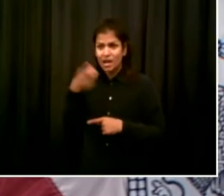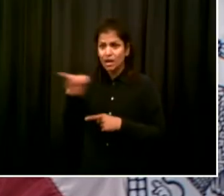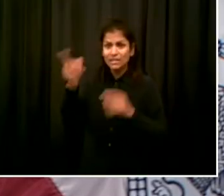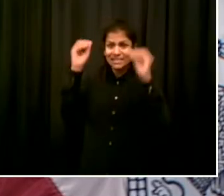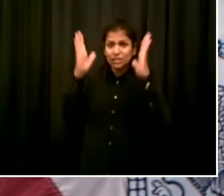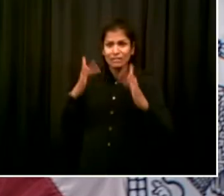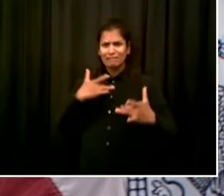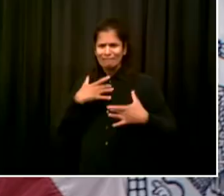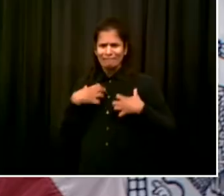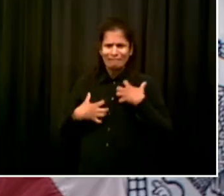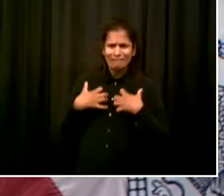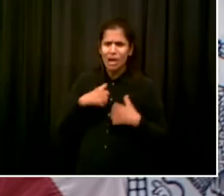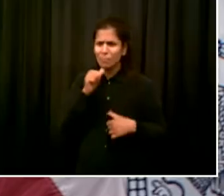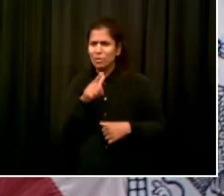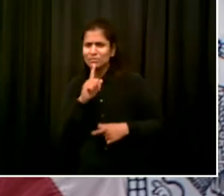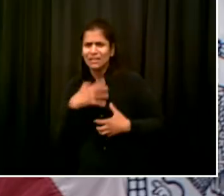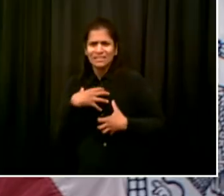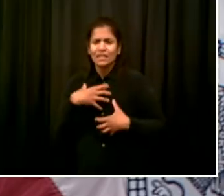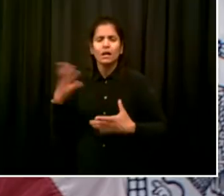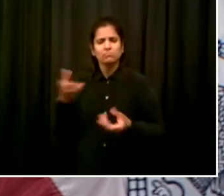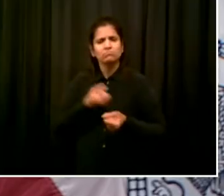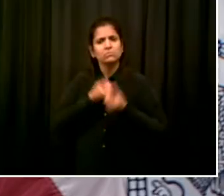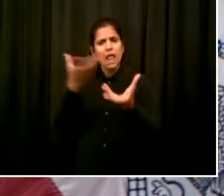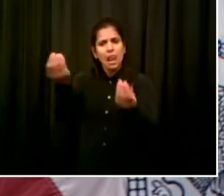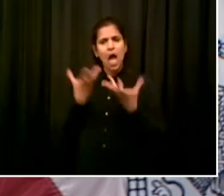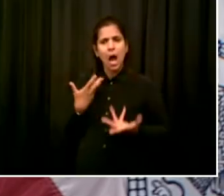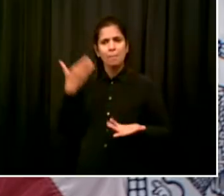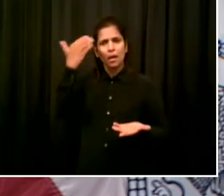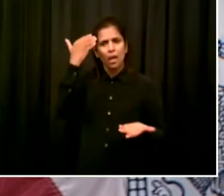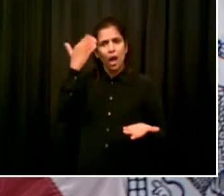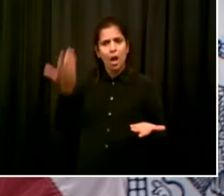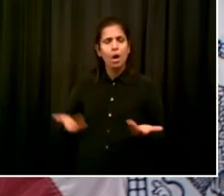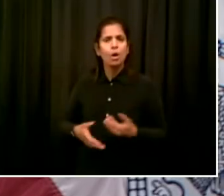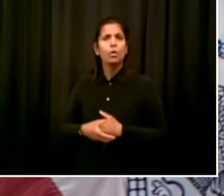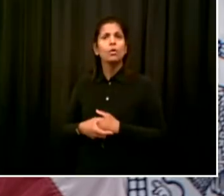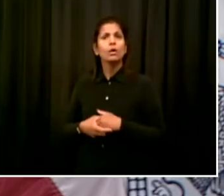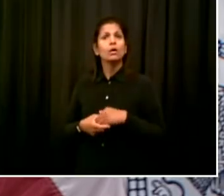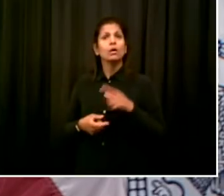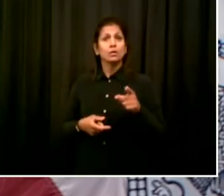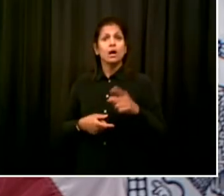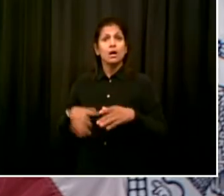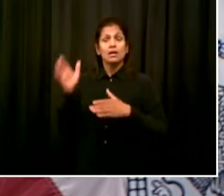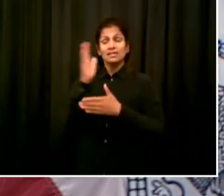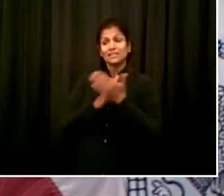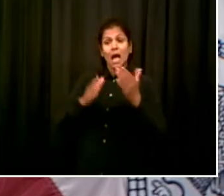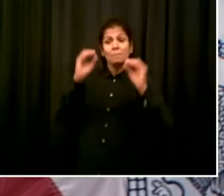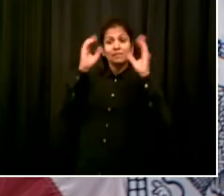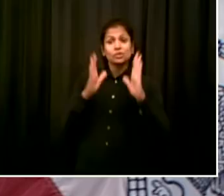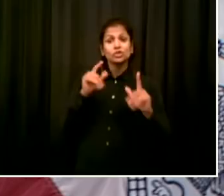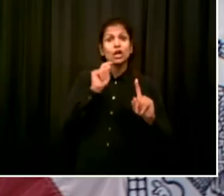GRASSROOTS DUECATORS F I THEY ARE RAISING NEW THINGS WE NEED TO ADDRESS WE WANT THAT .